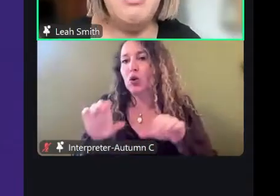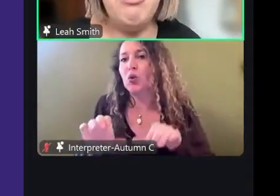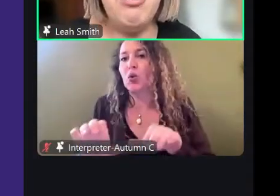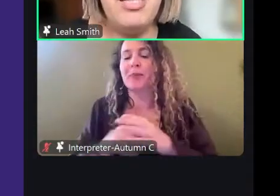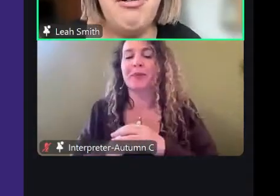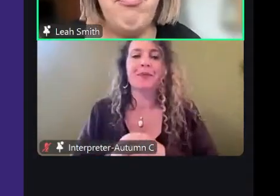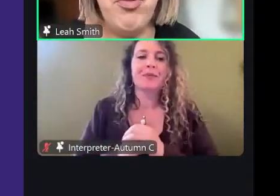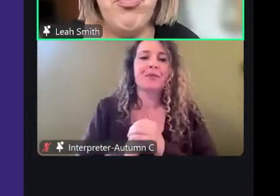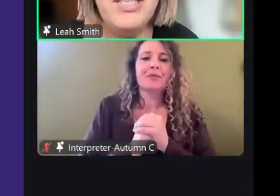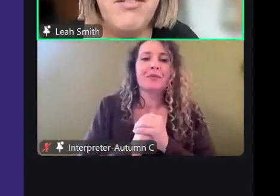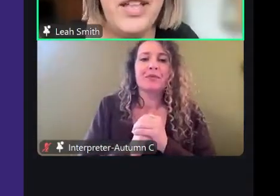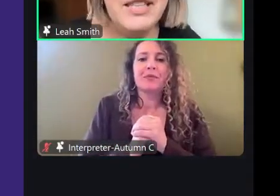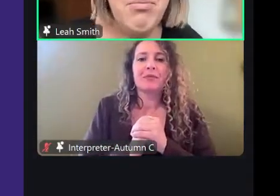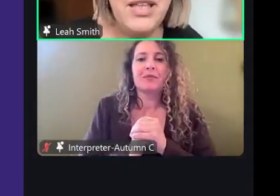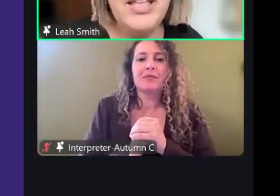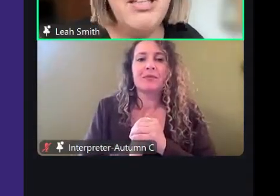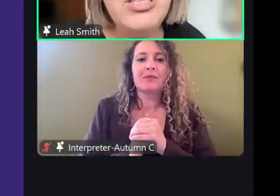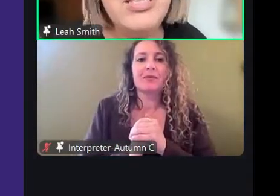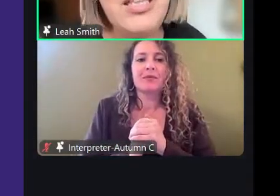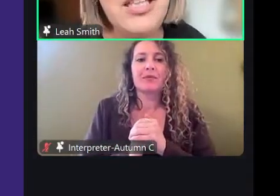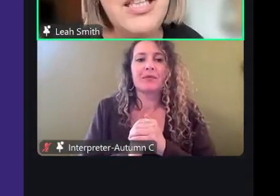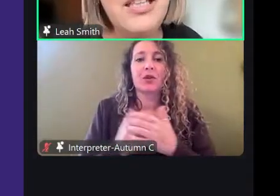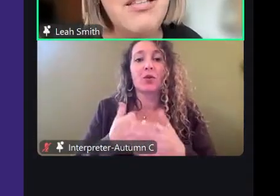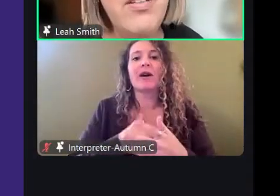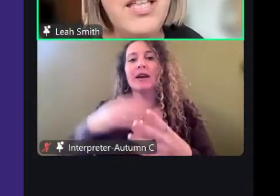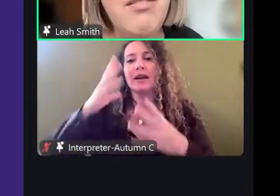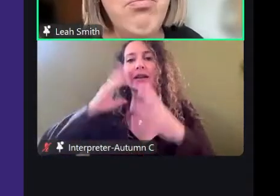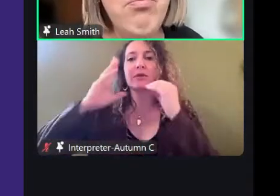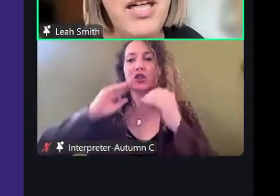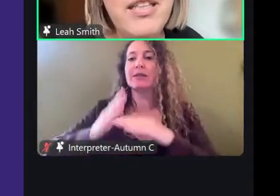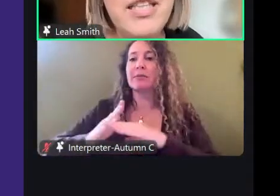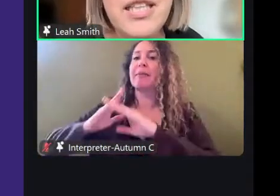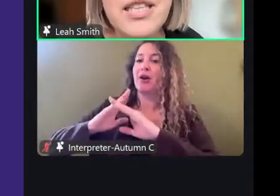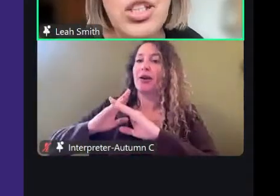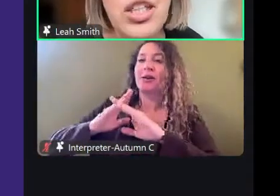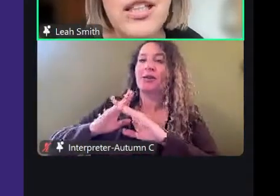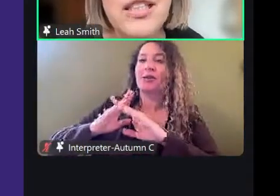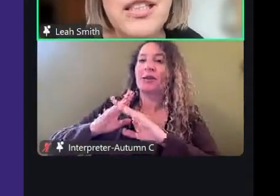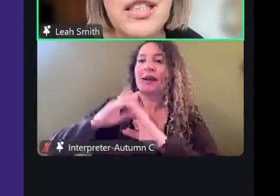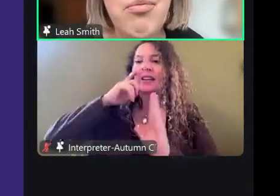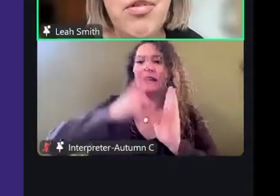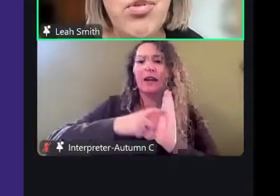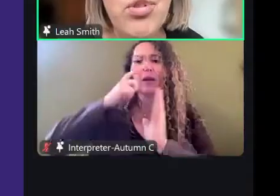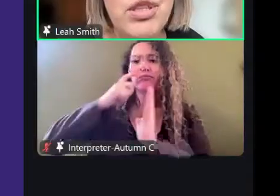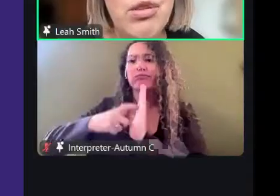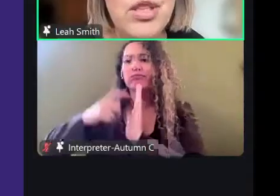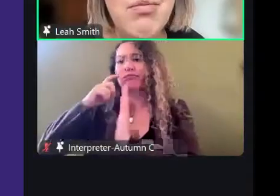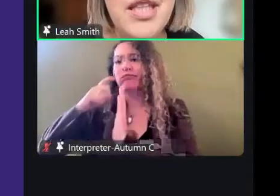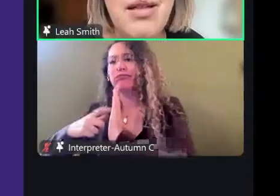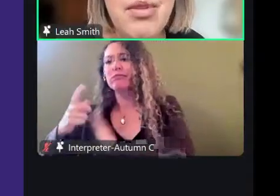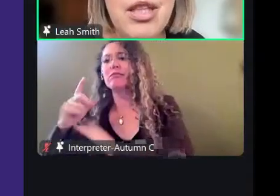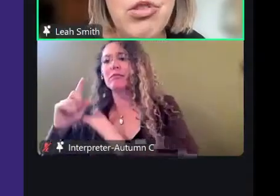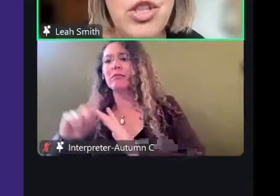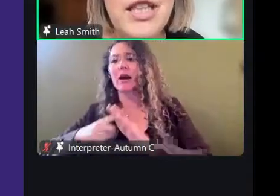So we did face some barriers and identified in piloting this checklist. Of course there were some time constraints,